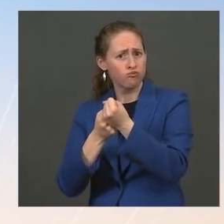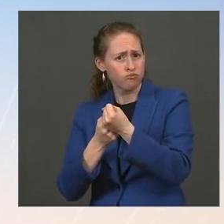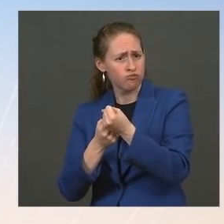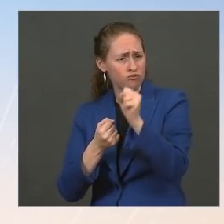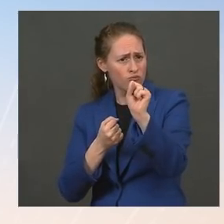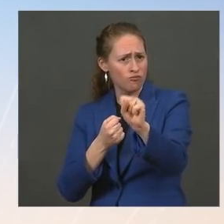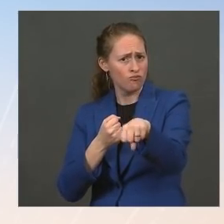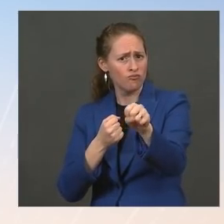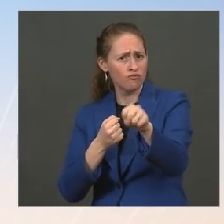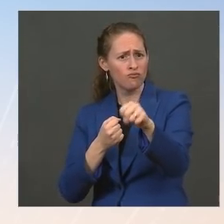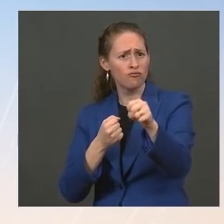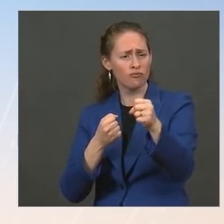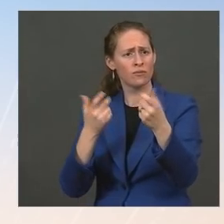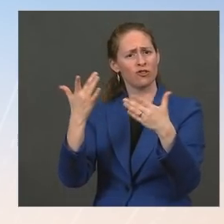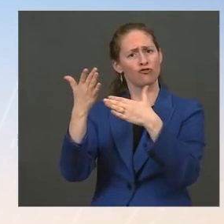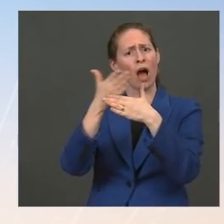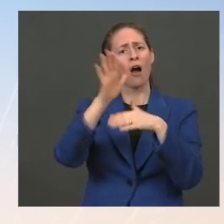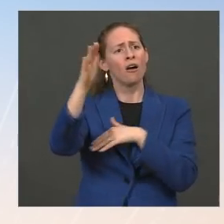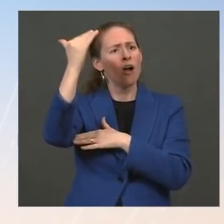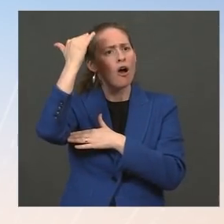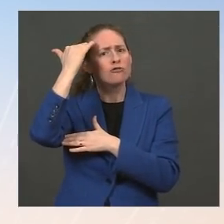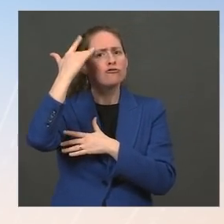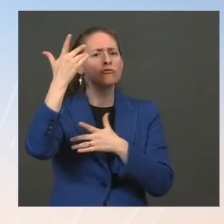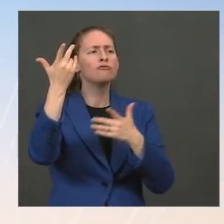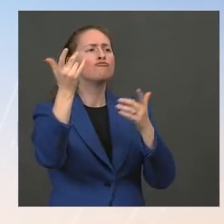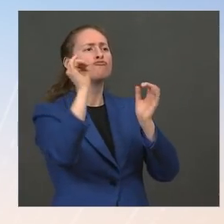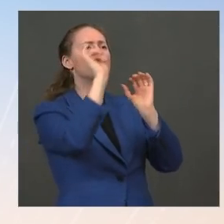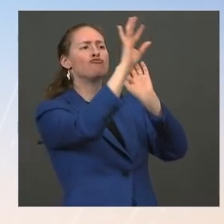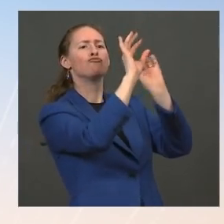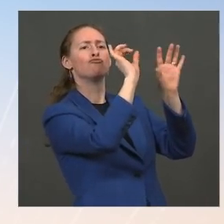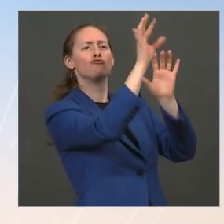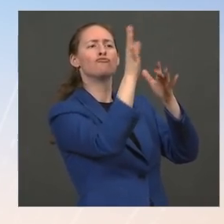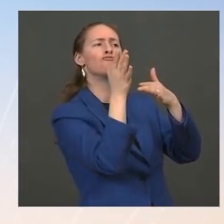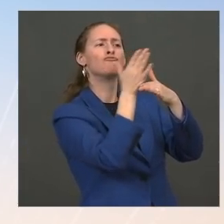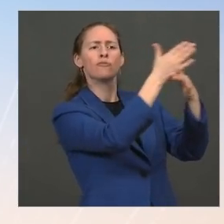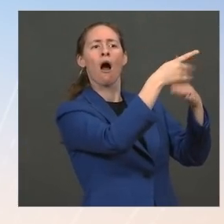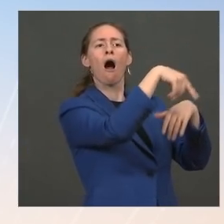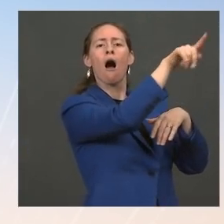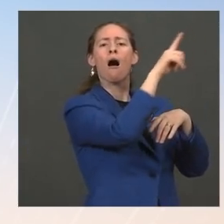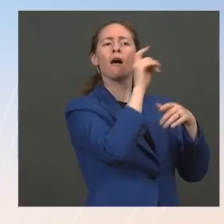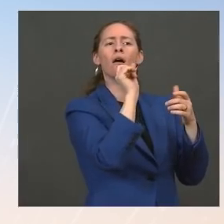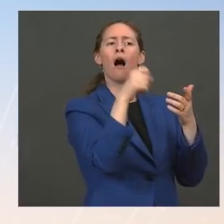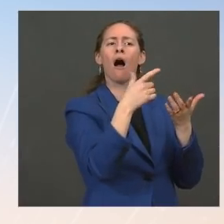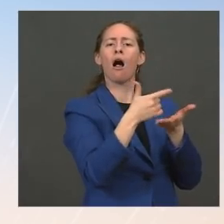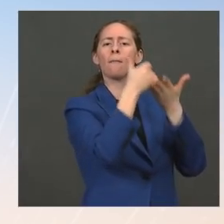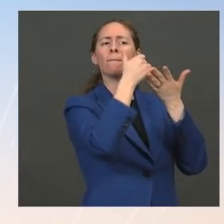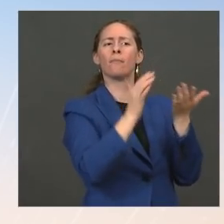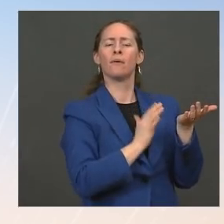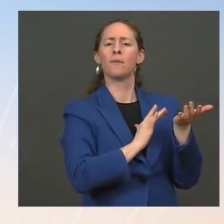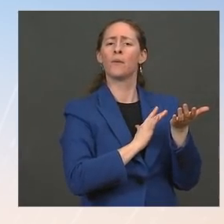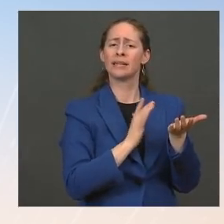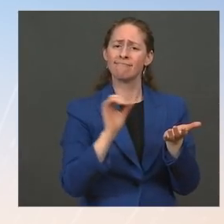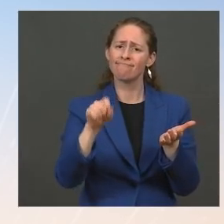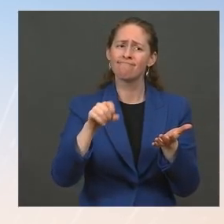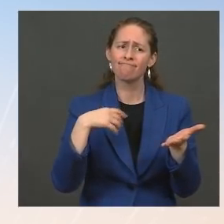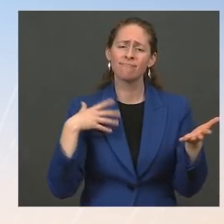you know, in a range of ways from the federal government. Go ahead. The Press: Hi, Jen. Two questions about -- one COVID related, one on another topic.